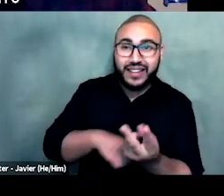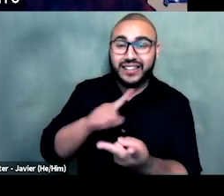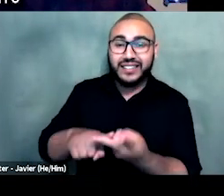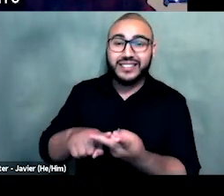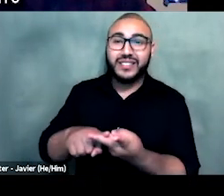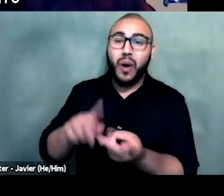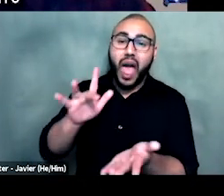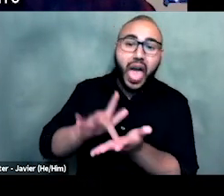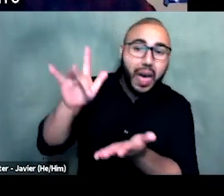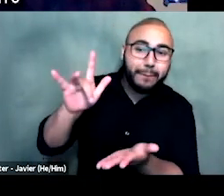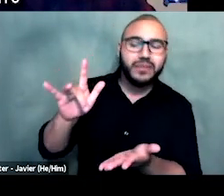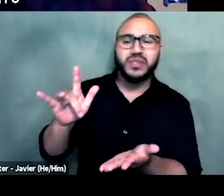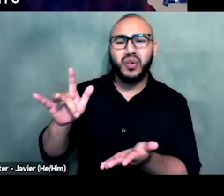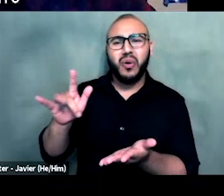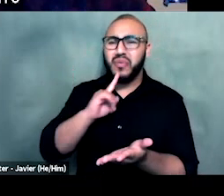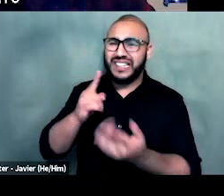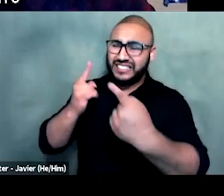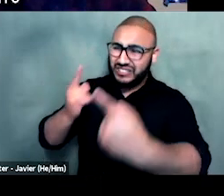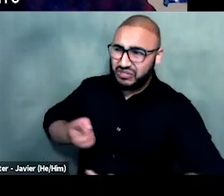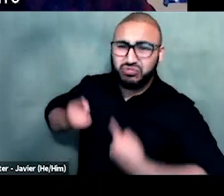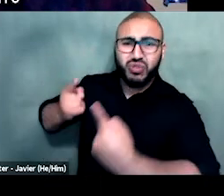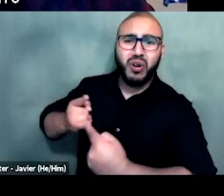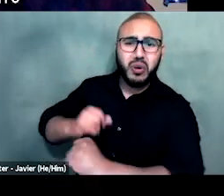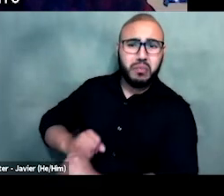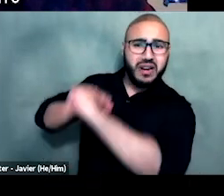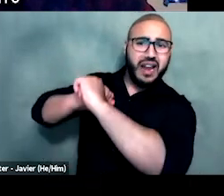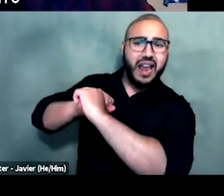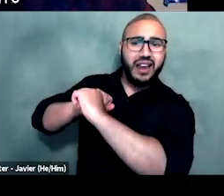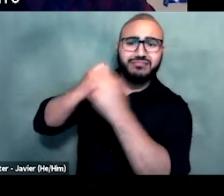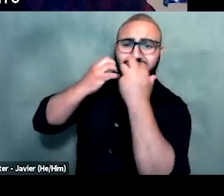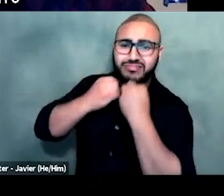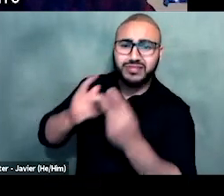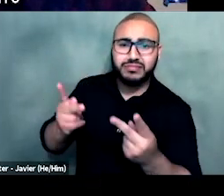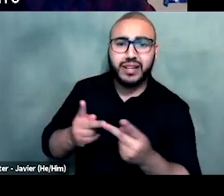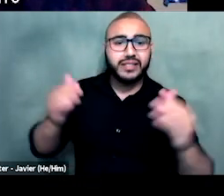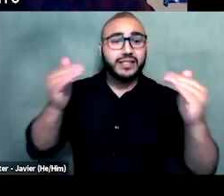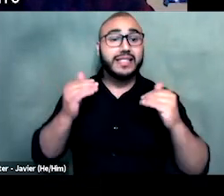sacred places. Ceremonies again, are practiced by all tribes. These ceremonies